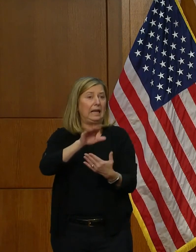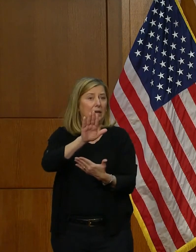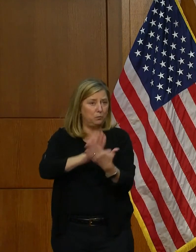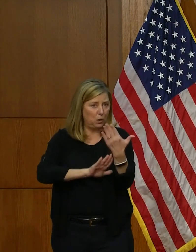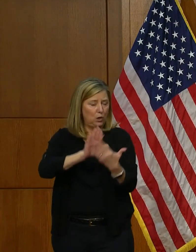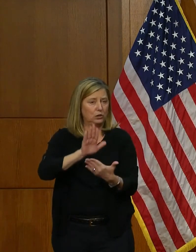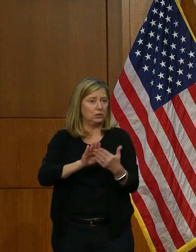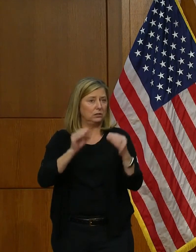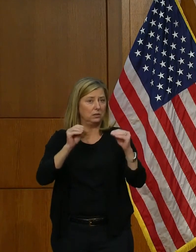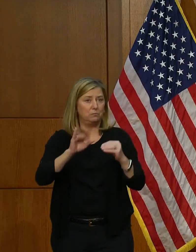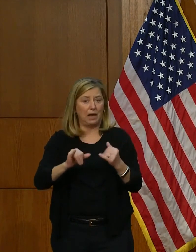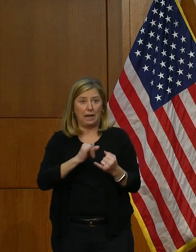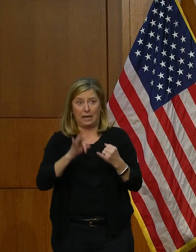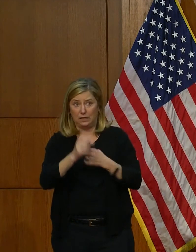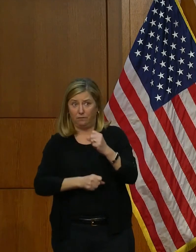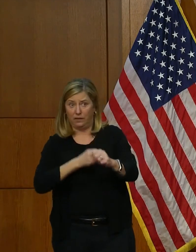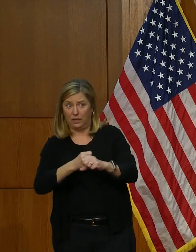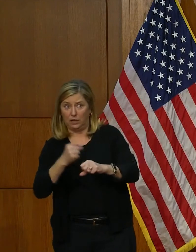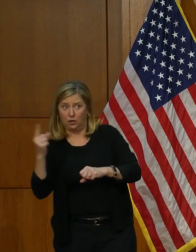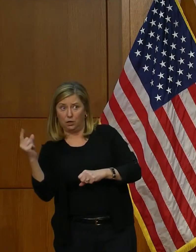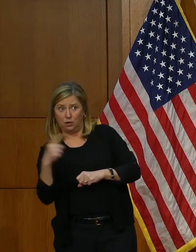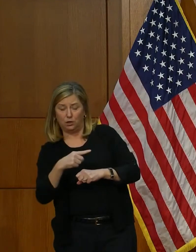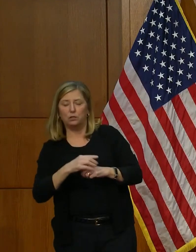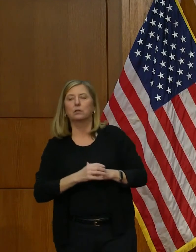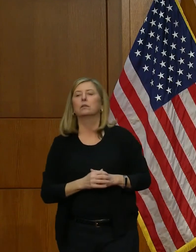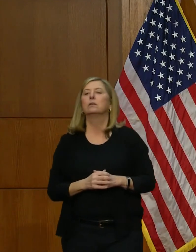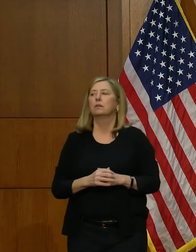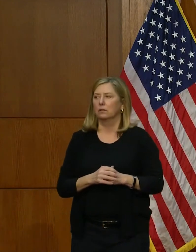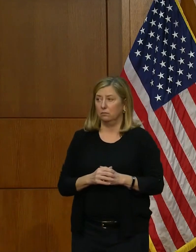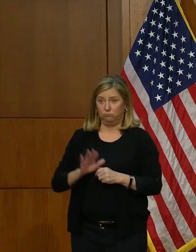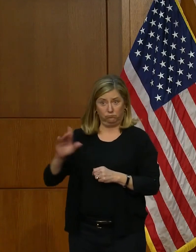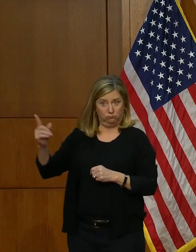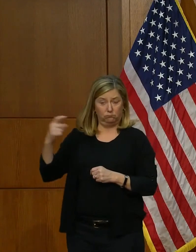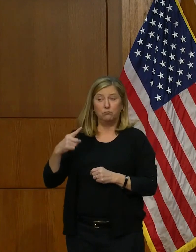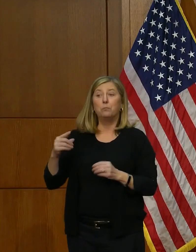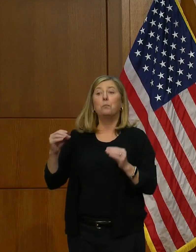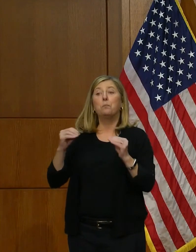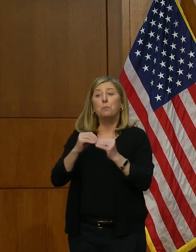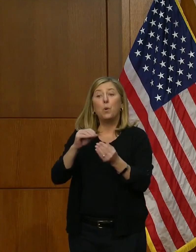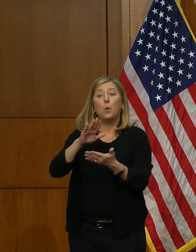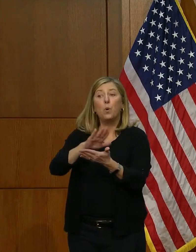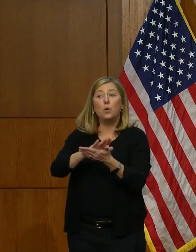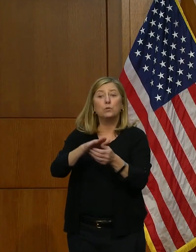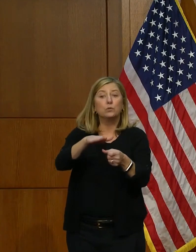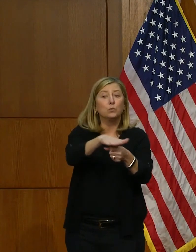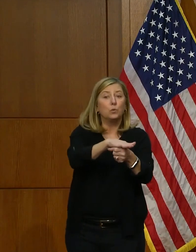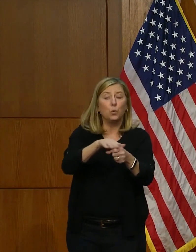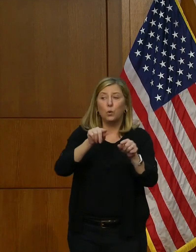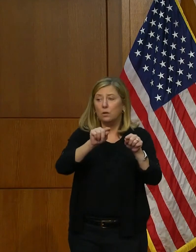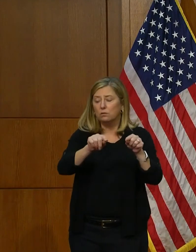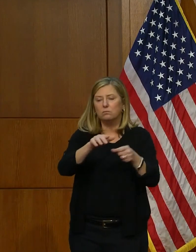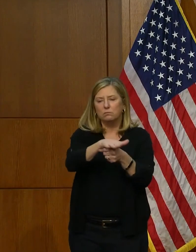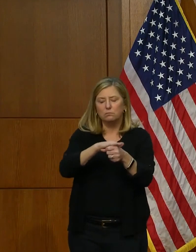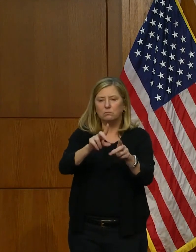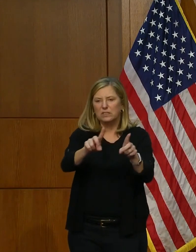BEGIN FULL TIME INSTRUCTION BY THE END OF THE SCHOOL YEAR. THE